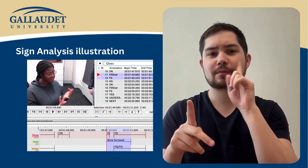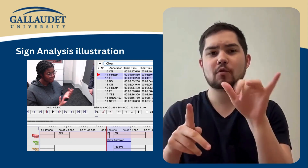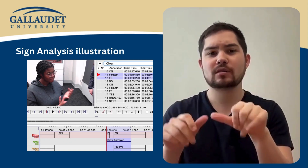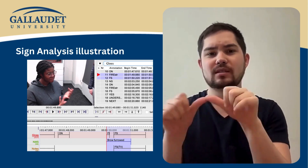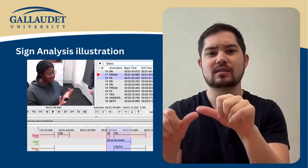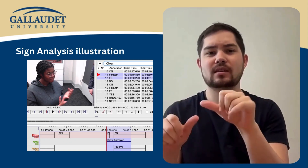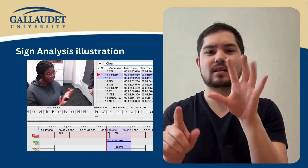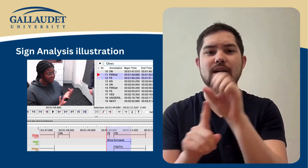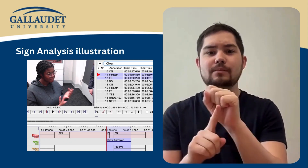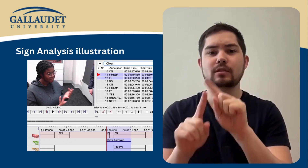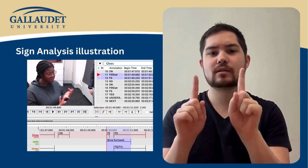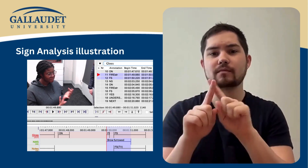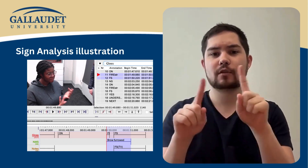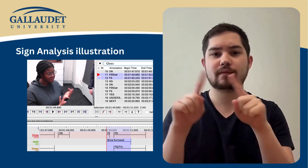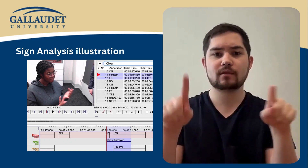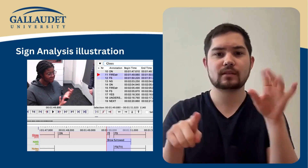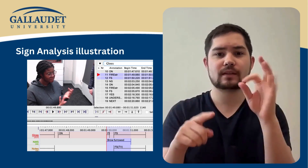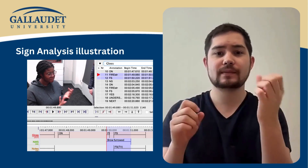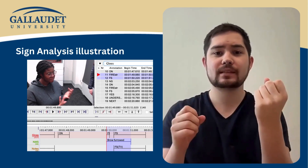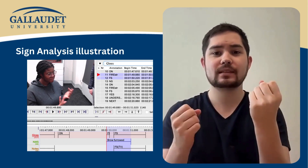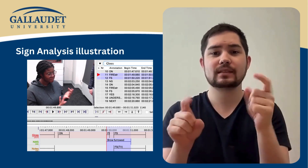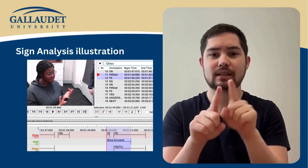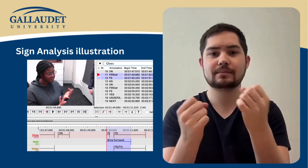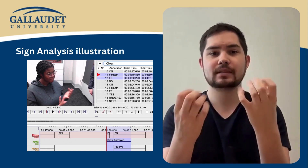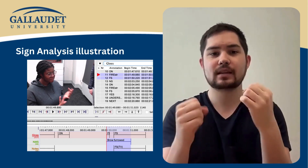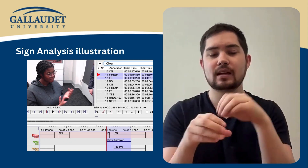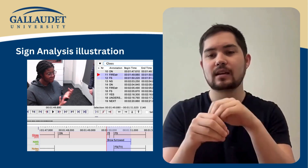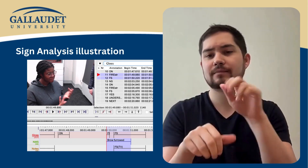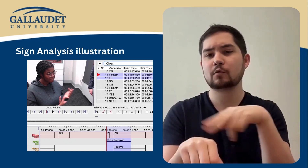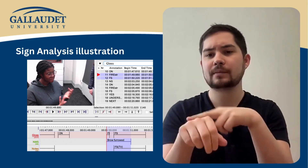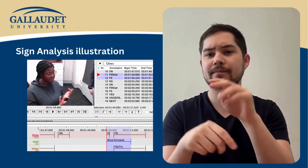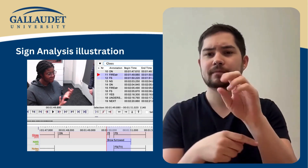This allows for consistently capturing different variants of the same sign in a